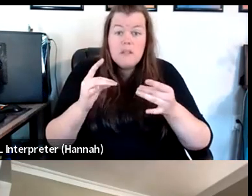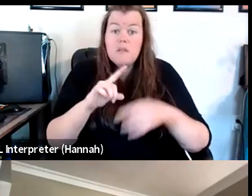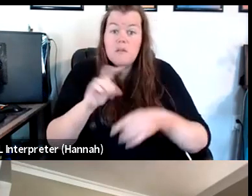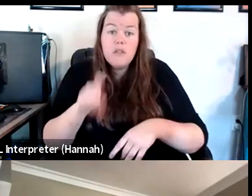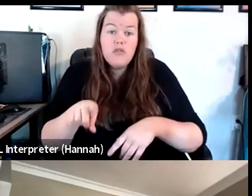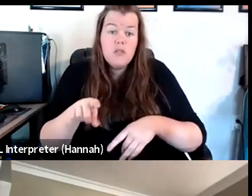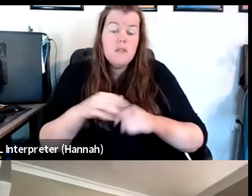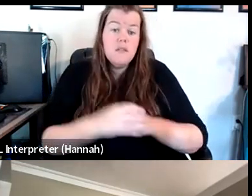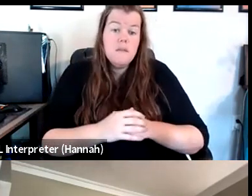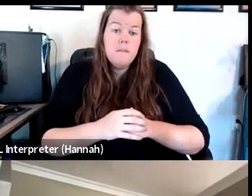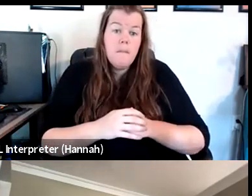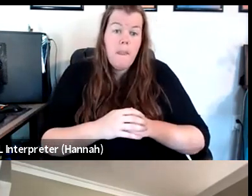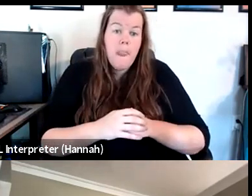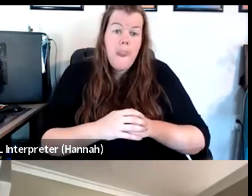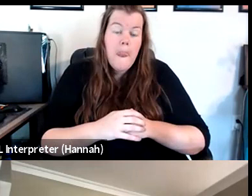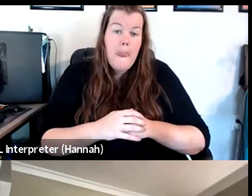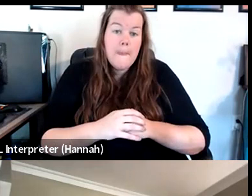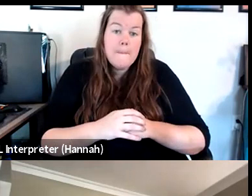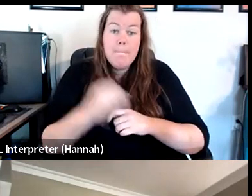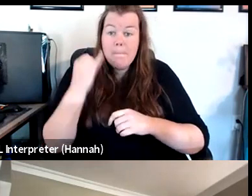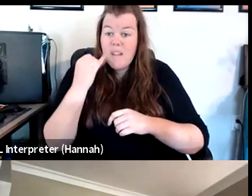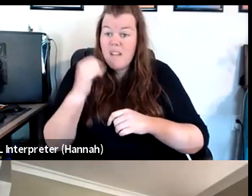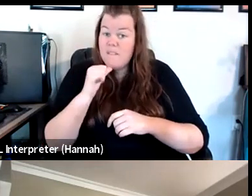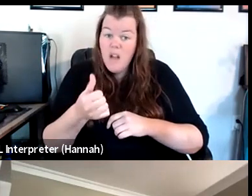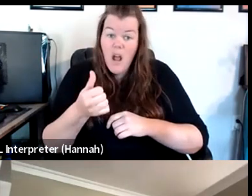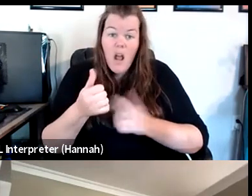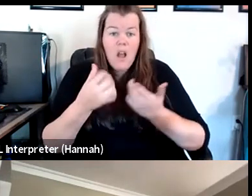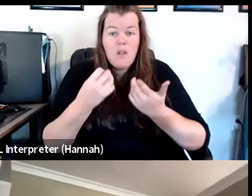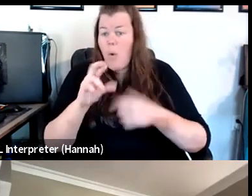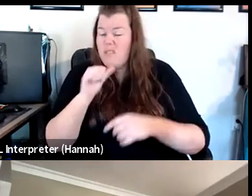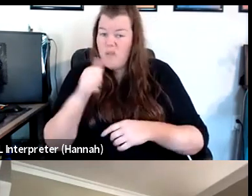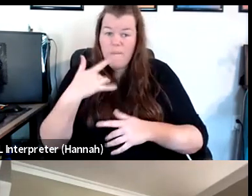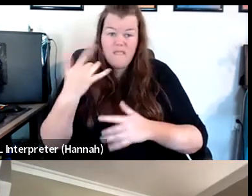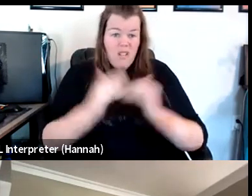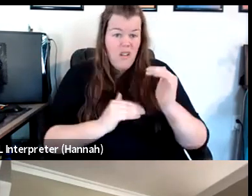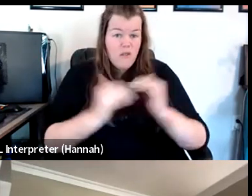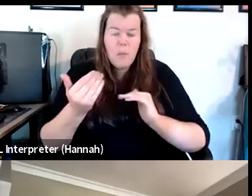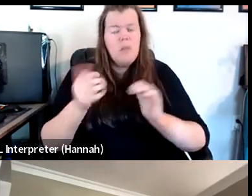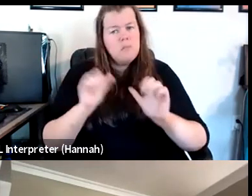Um if not or if you don't feel comfortable asking it right now feel free to reach out to me.